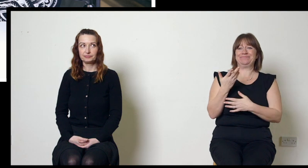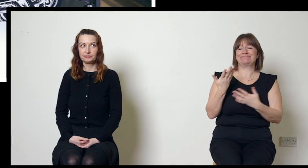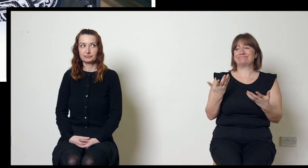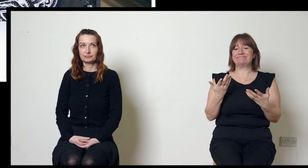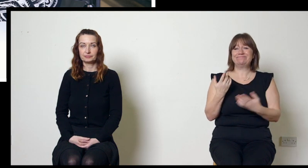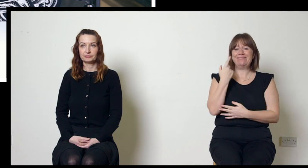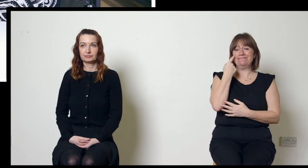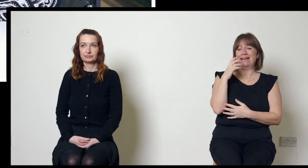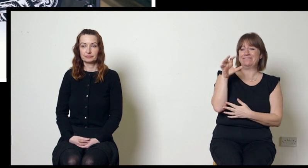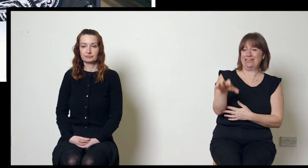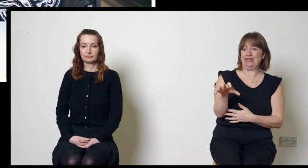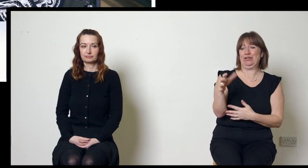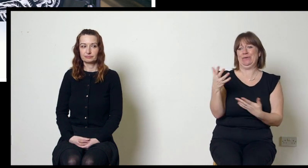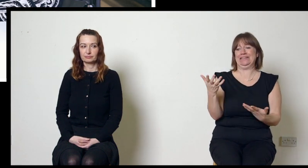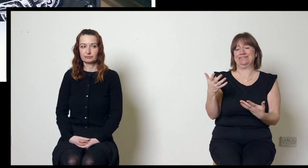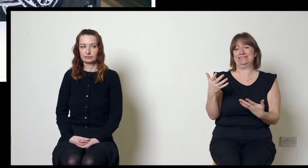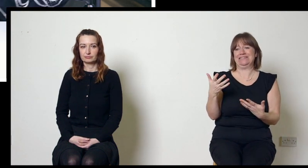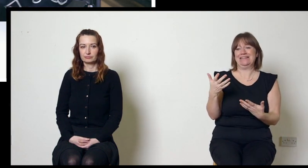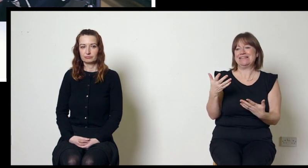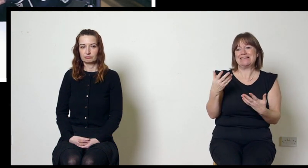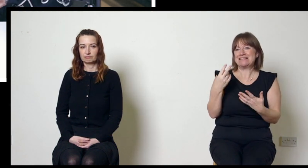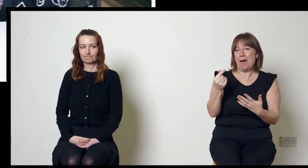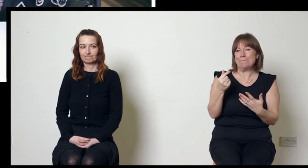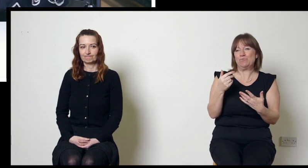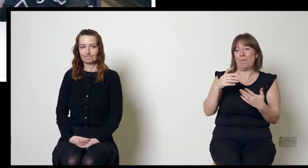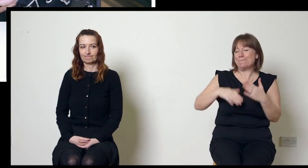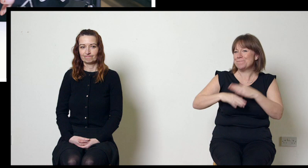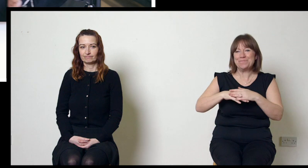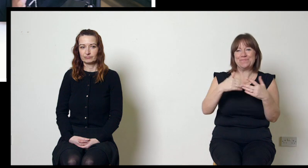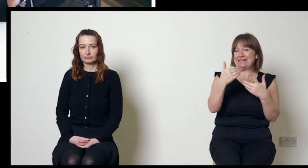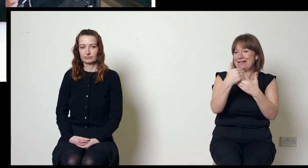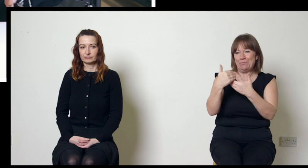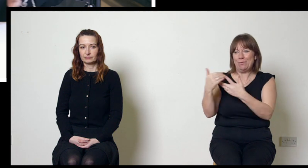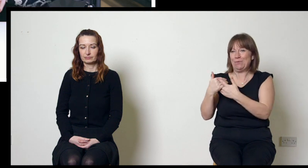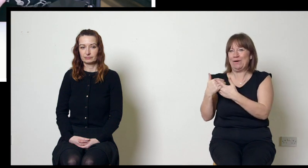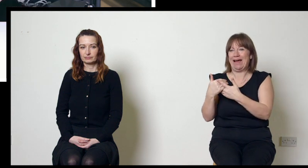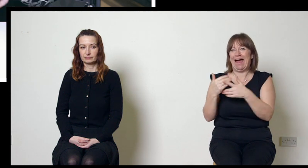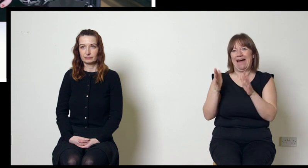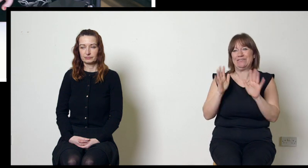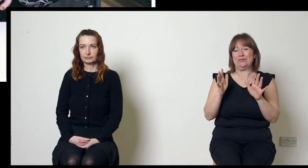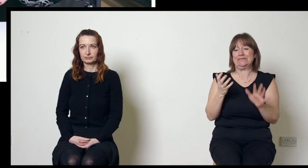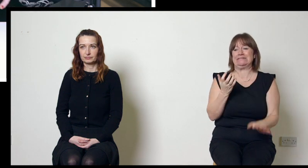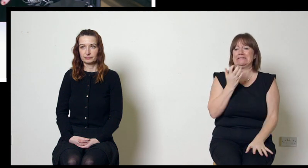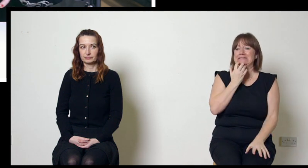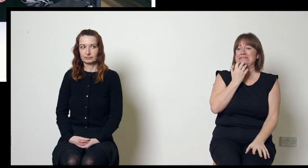had to sacrifice I guess our morals in that sense, because we're working, especially in a neighbourhood context,